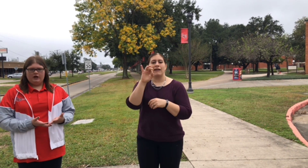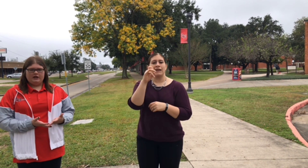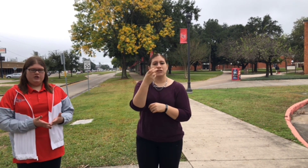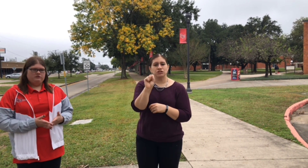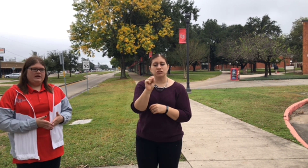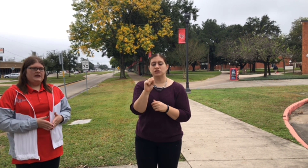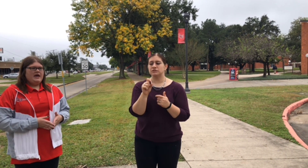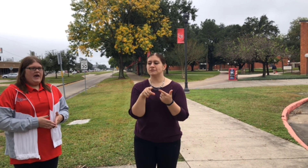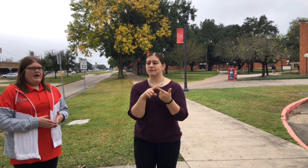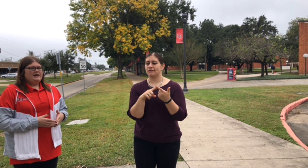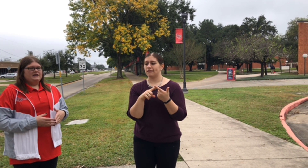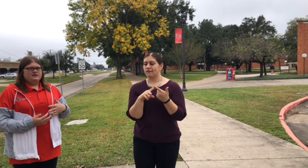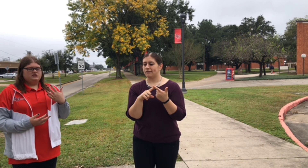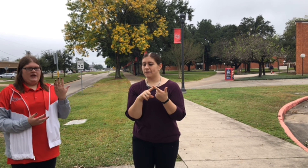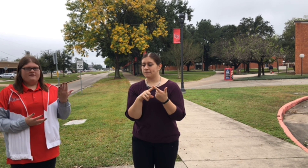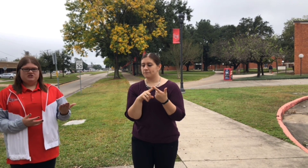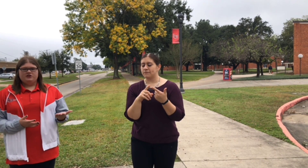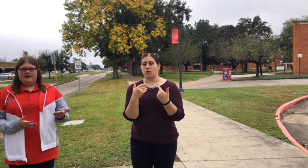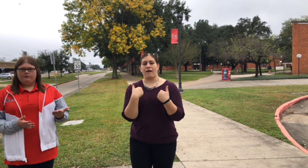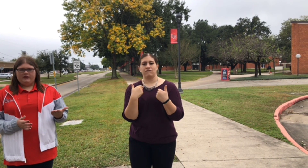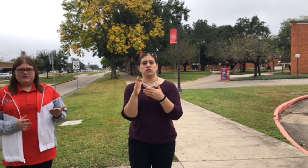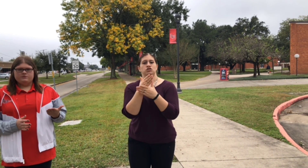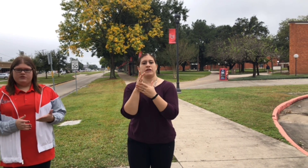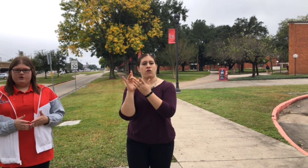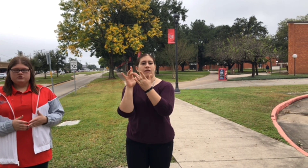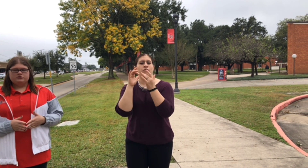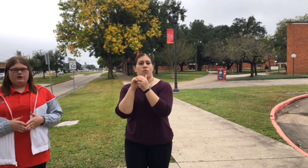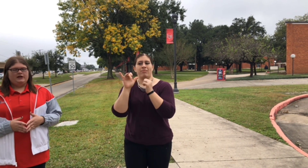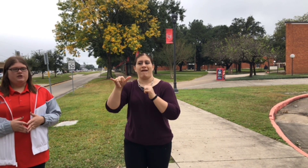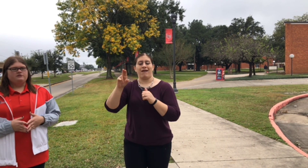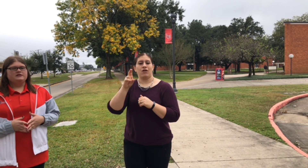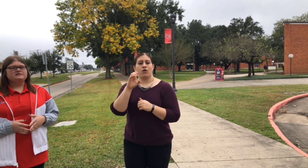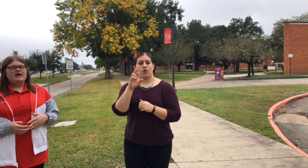Credit Union - they have shared networking's with those credit unions.